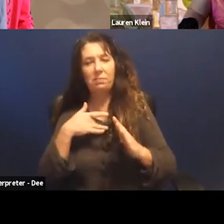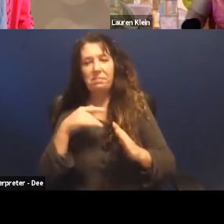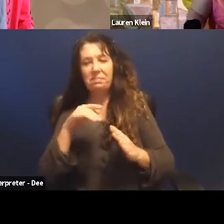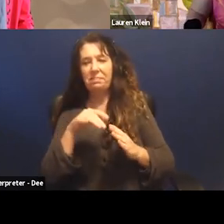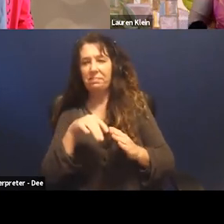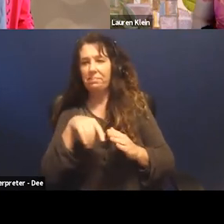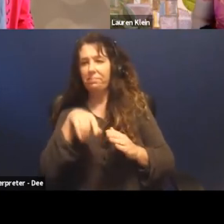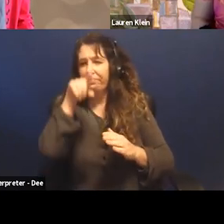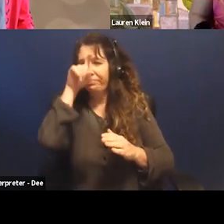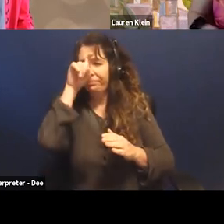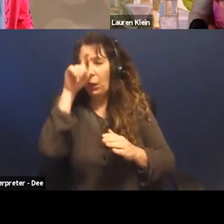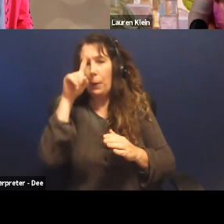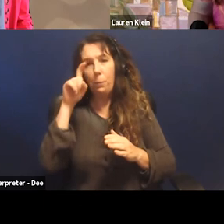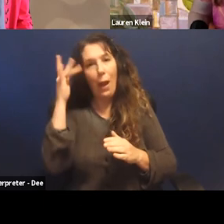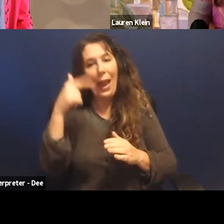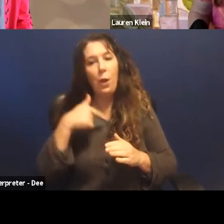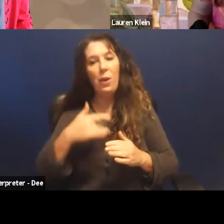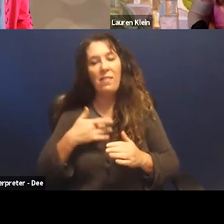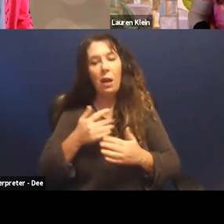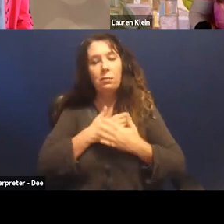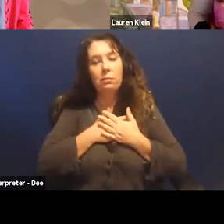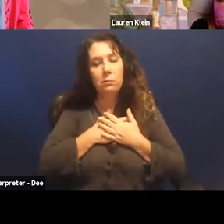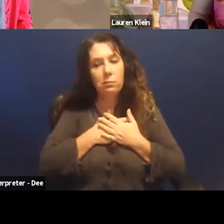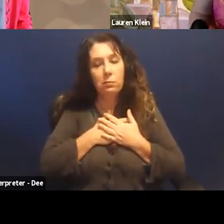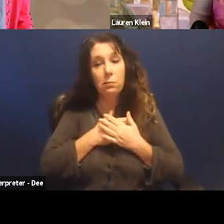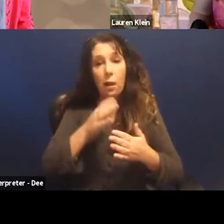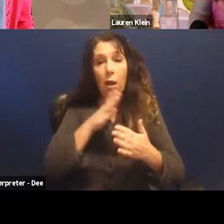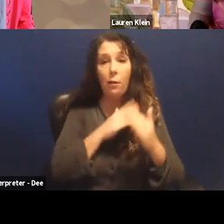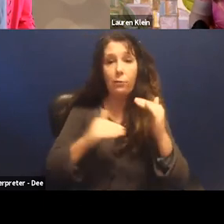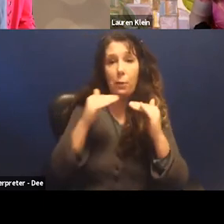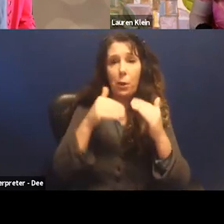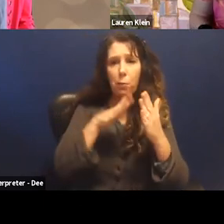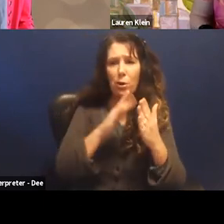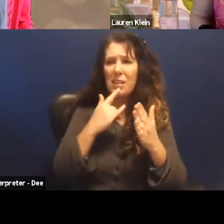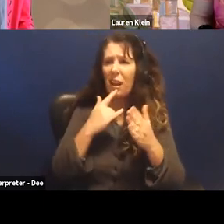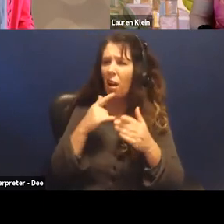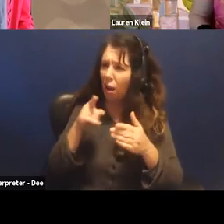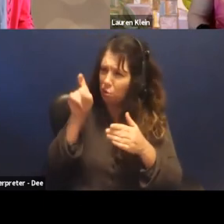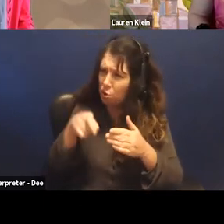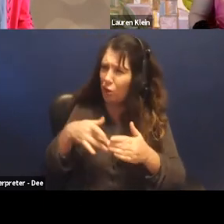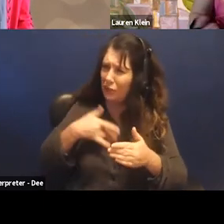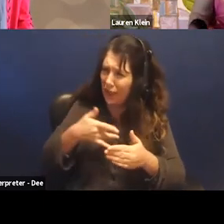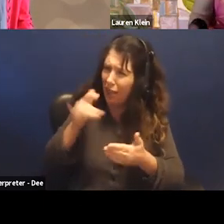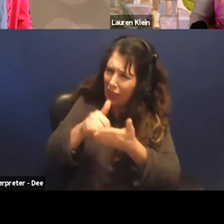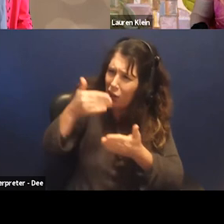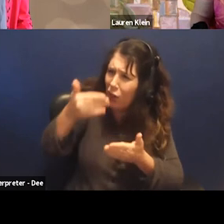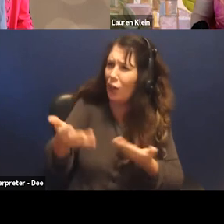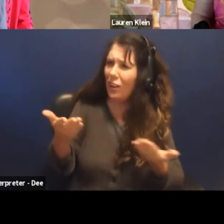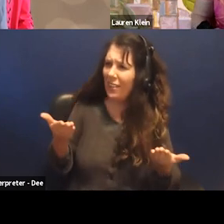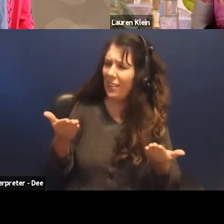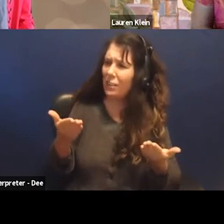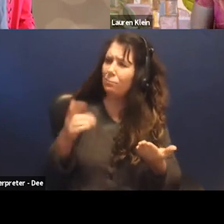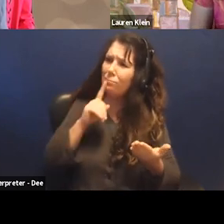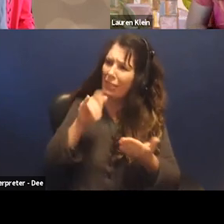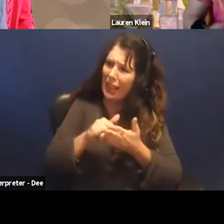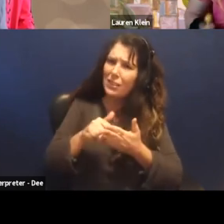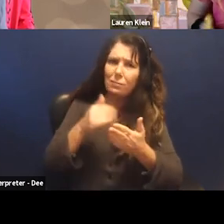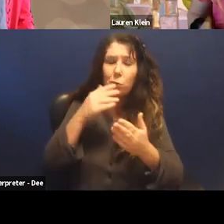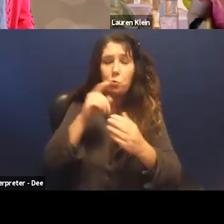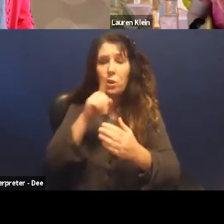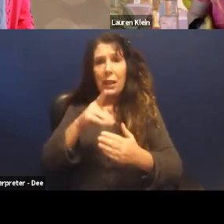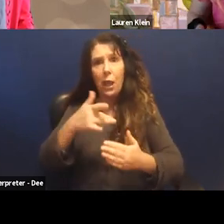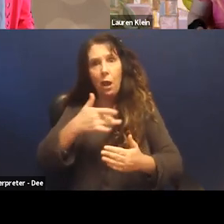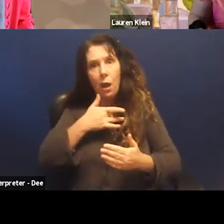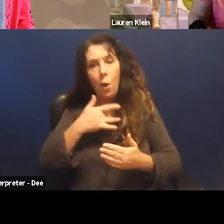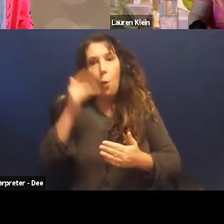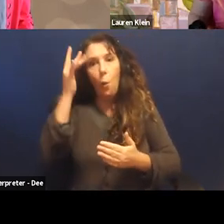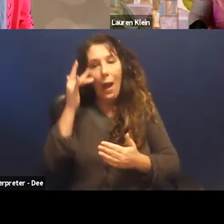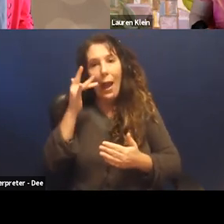Now, a feminist approach here would say that's not a problem at all that it made us feel famous and in fact it's a more compelling visualization precisely because it blends reason with emotion.